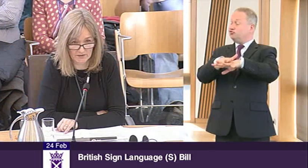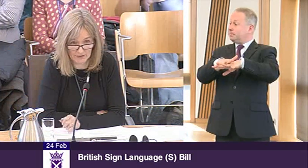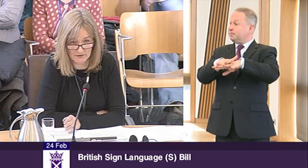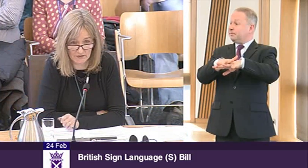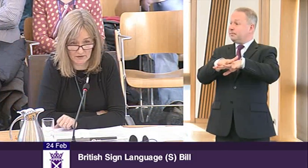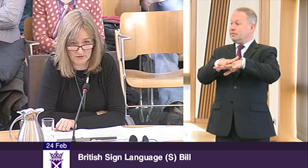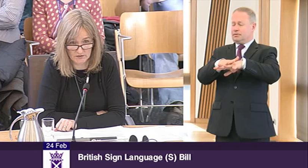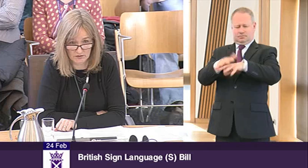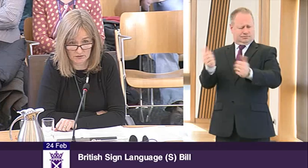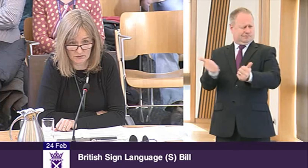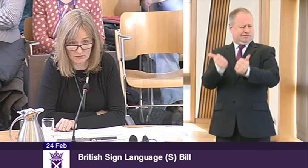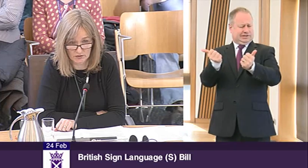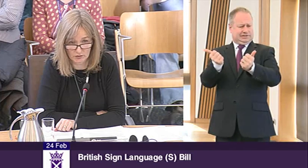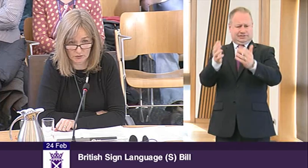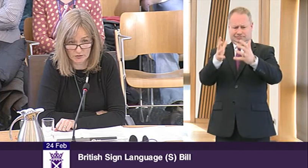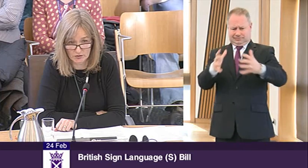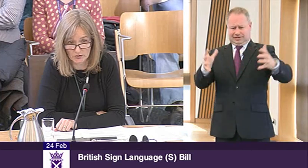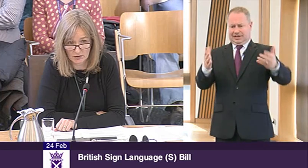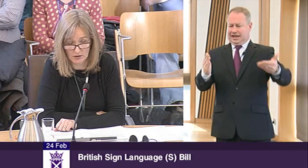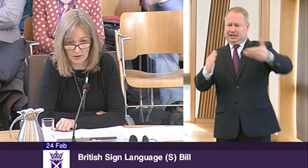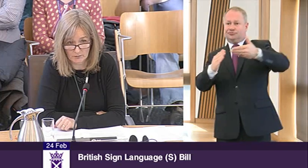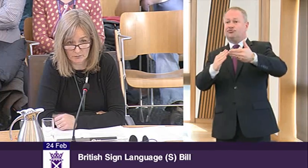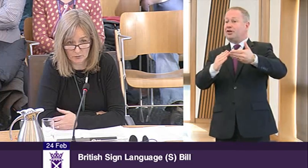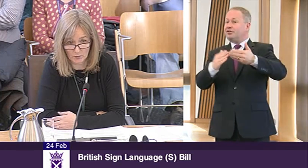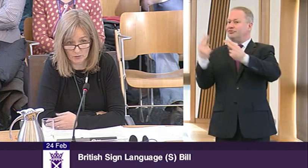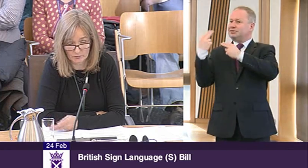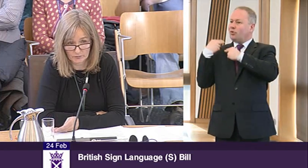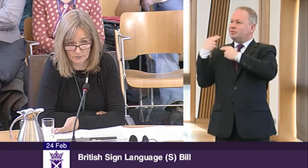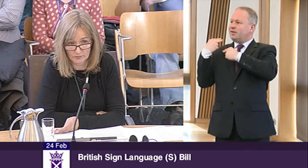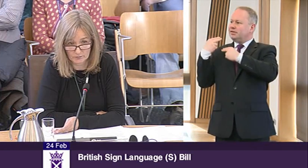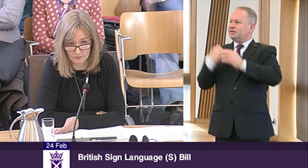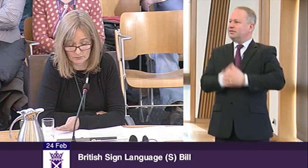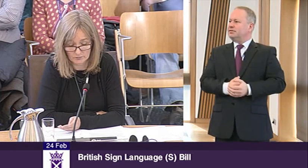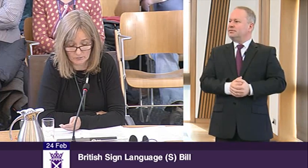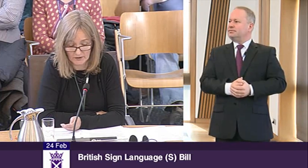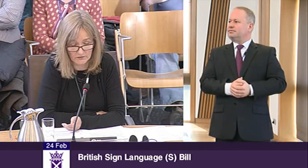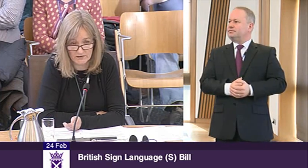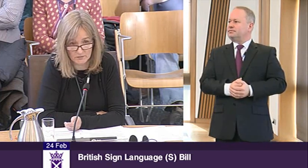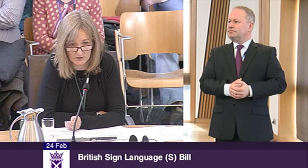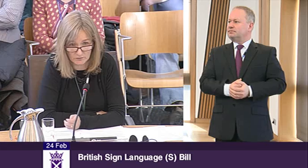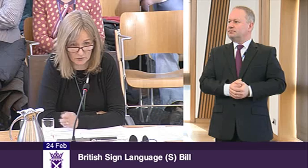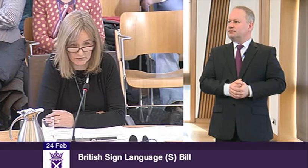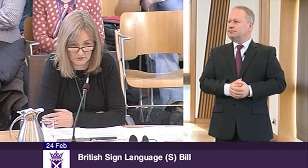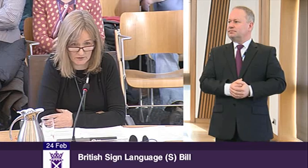see a difficulty with expanding that to include what benefits we had brought in this area.